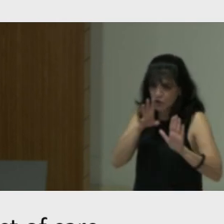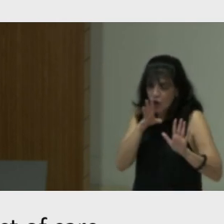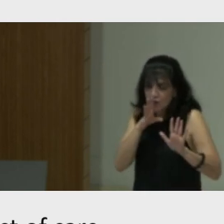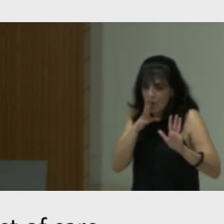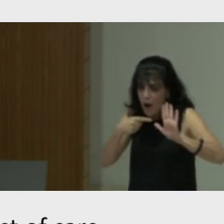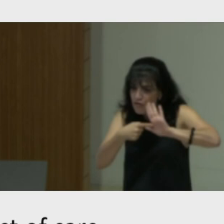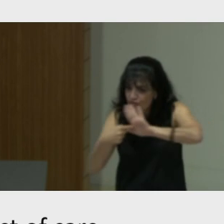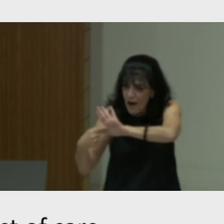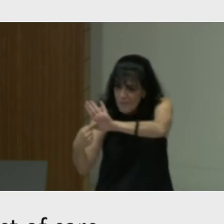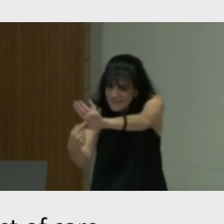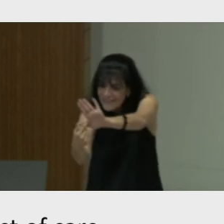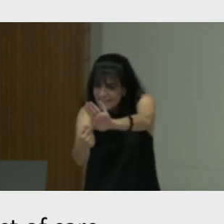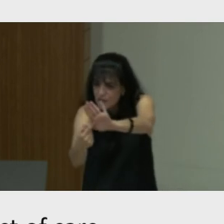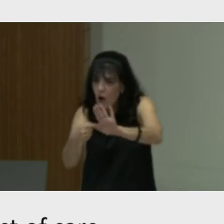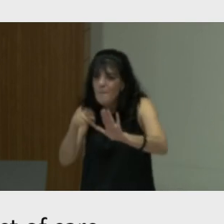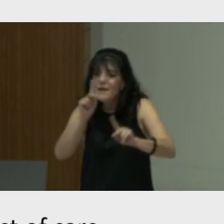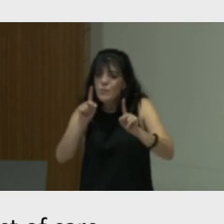of people who need it.